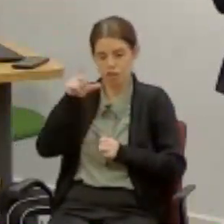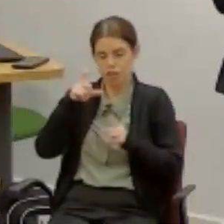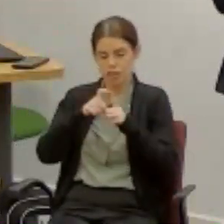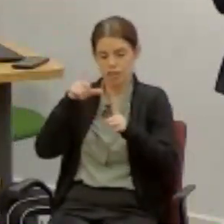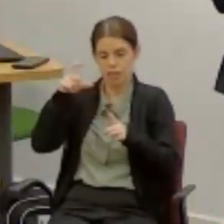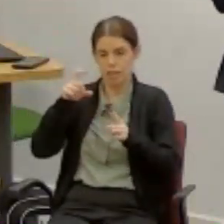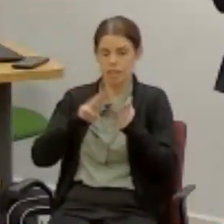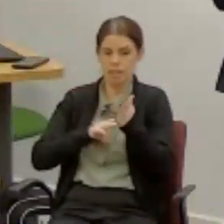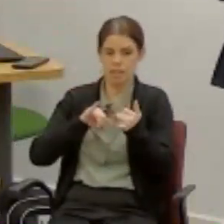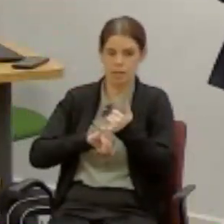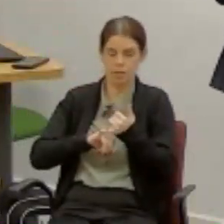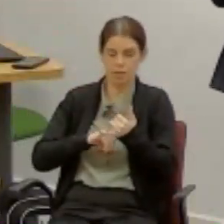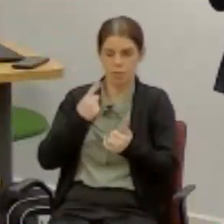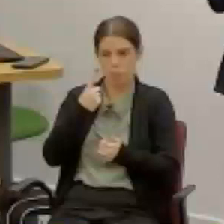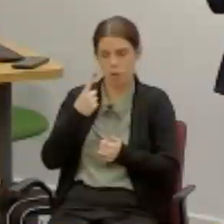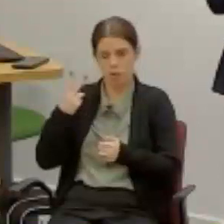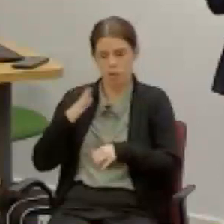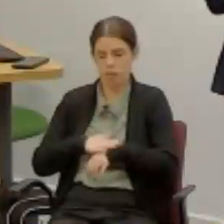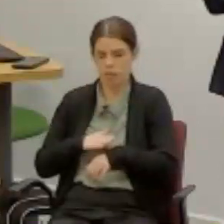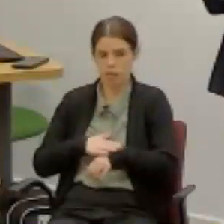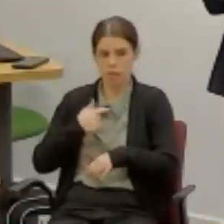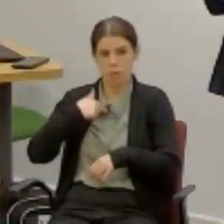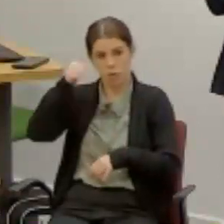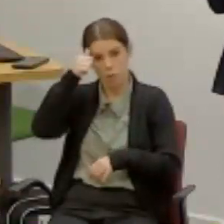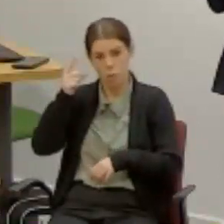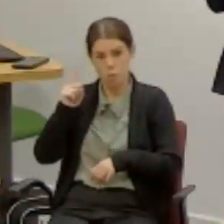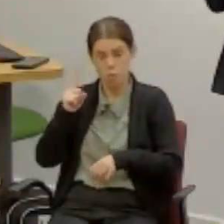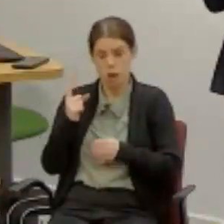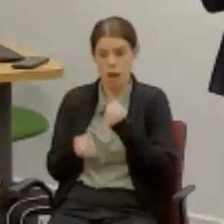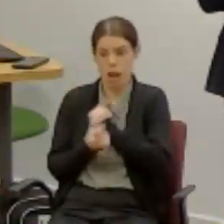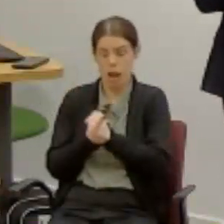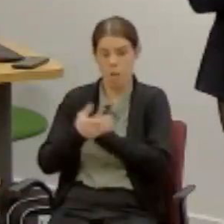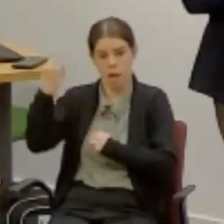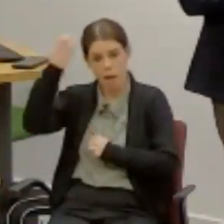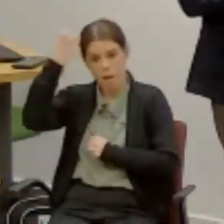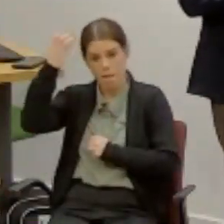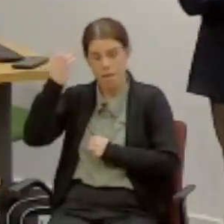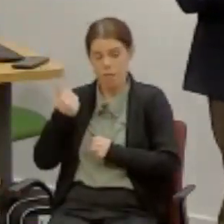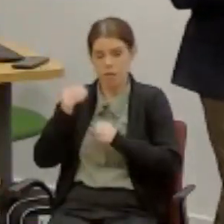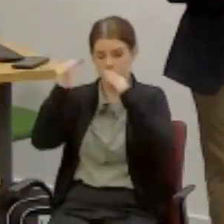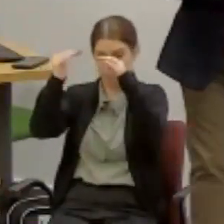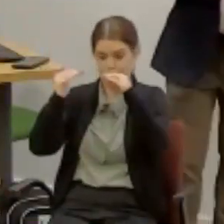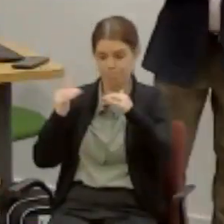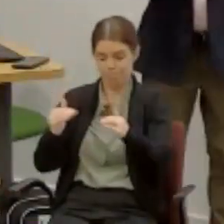once or twice, and we all know what's happening with Westminster at the moment. So, I got feeling it's drop-down priorities. that'd be interesting.